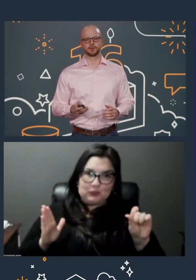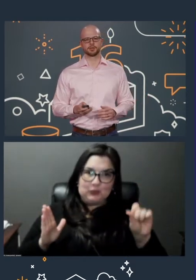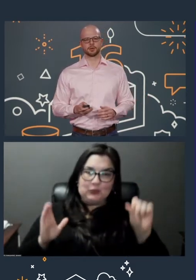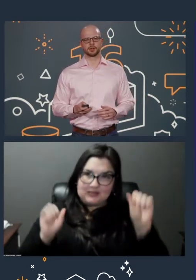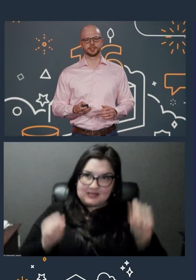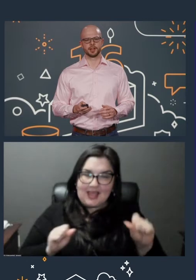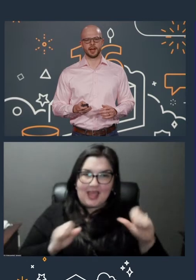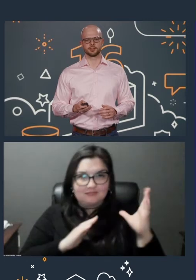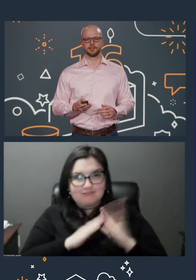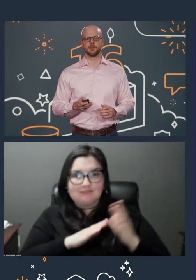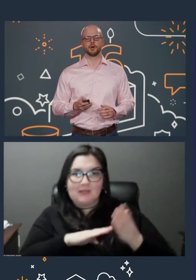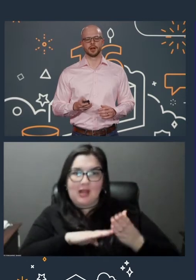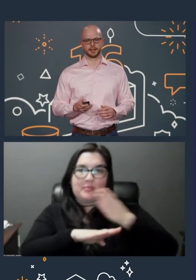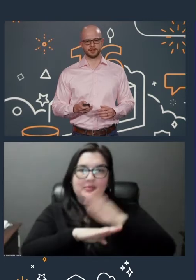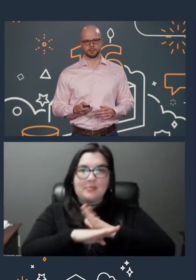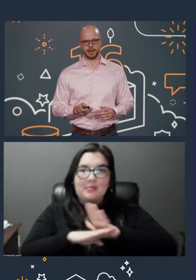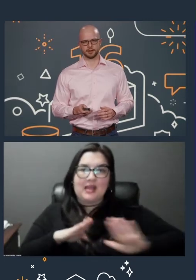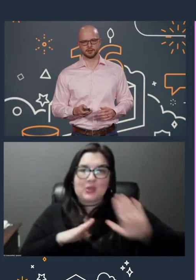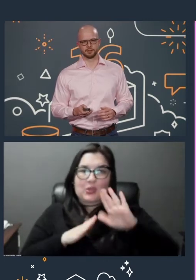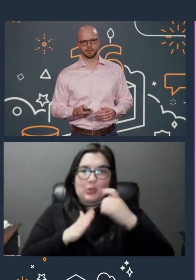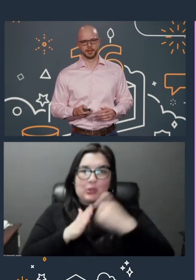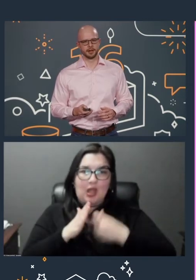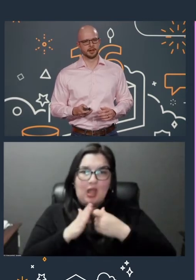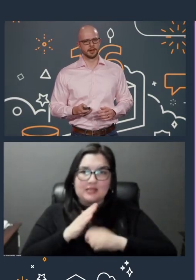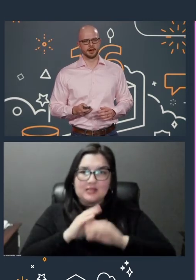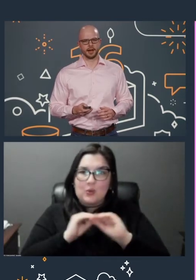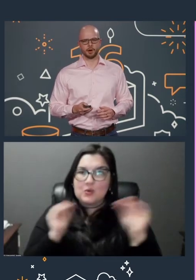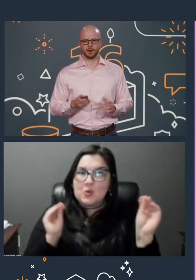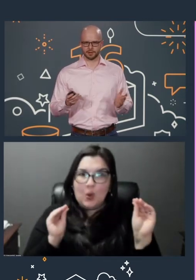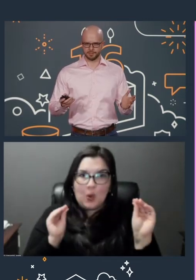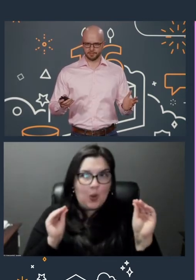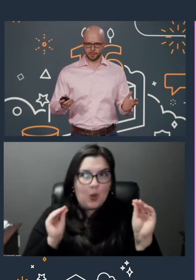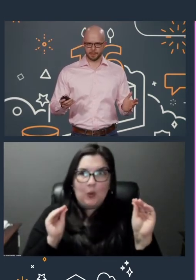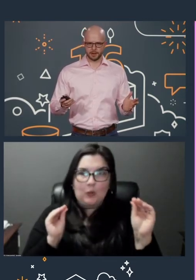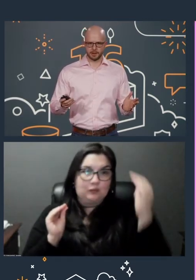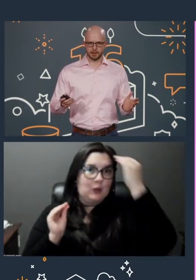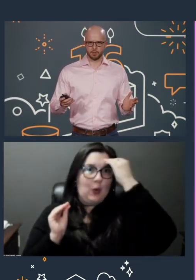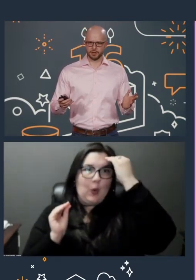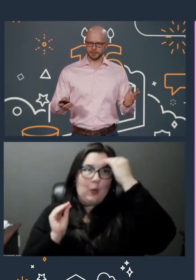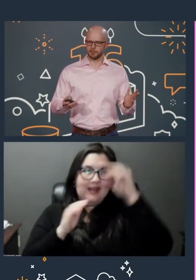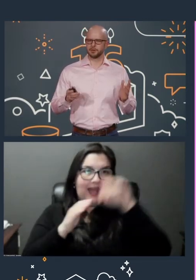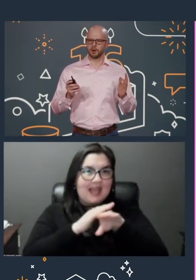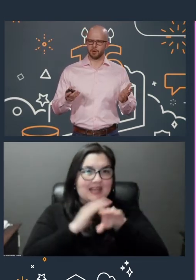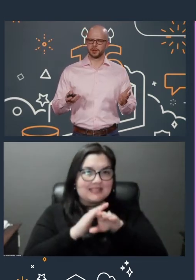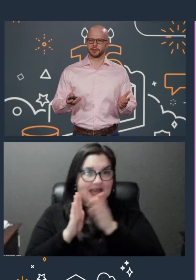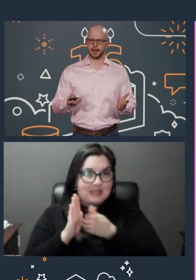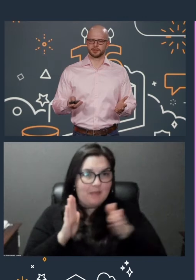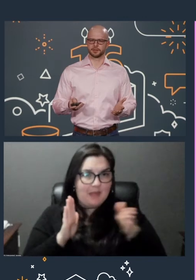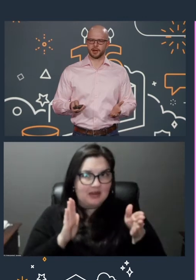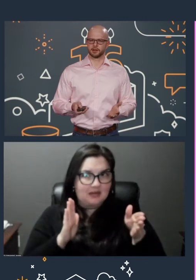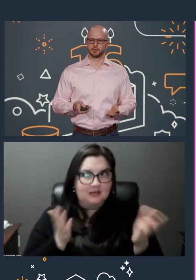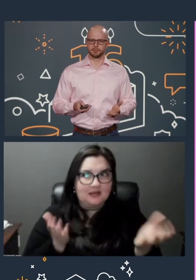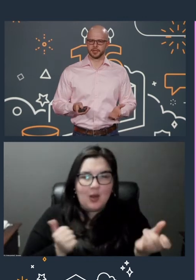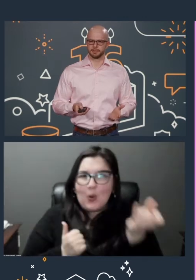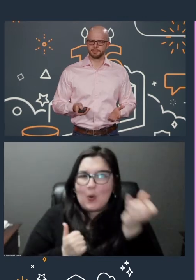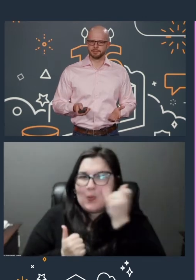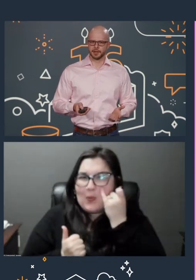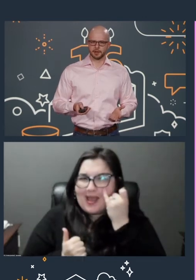when storage has known access patterns. However, what if you don't know what your access pattern will be?